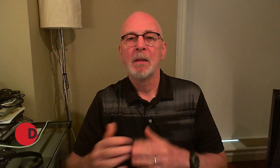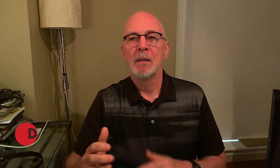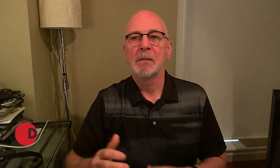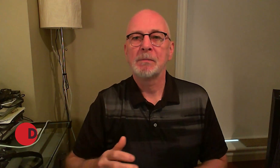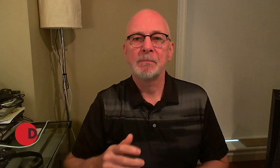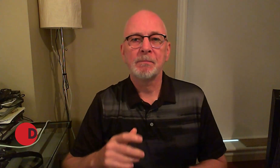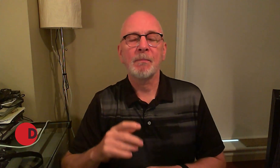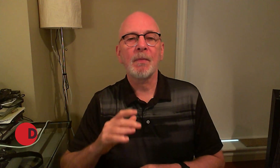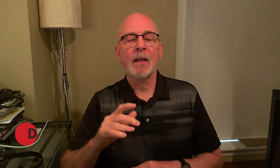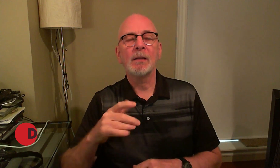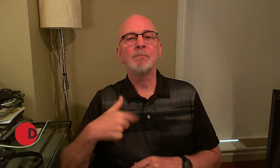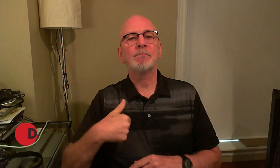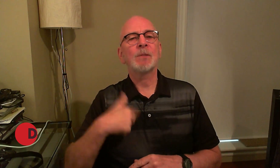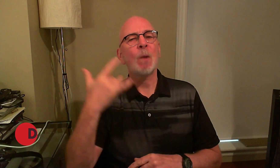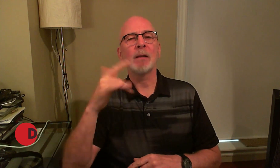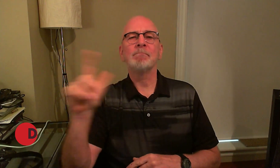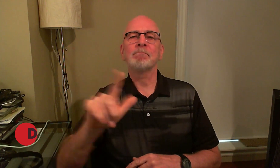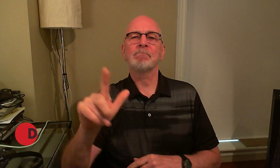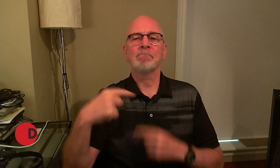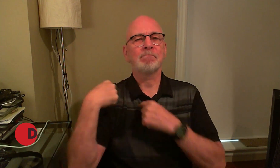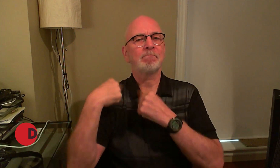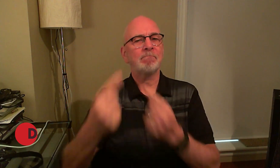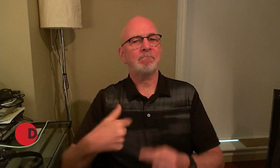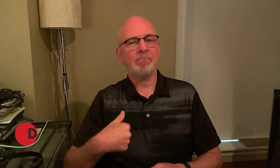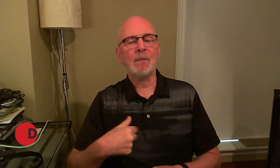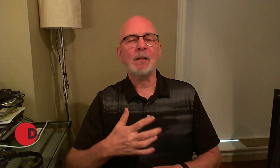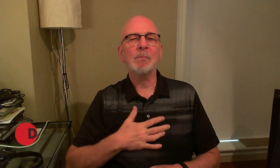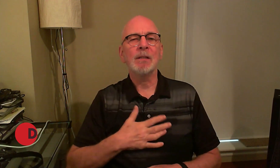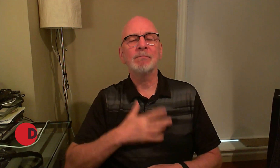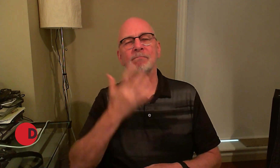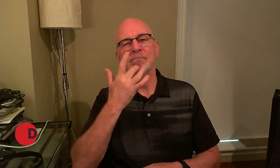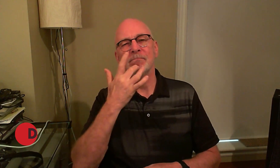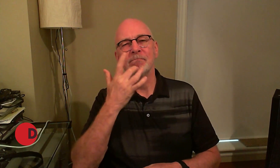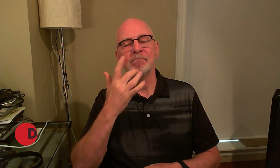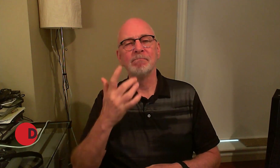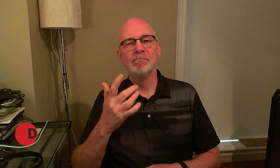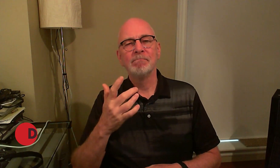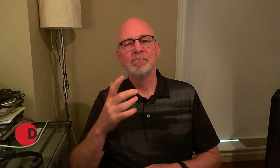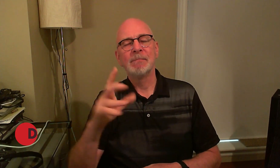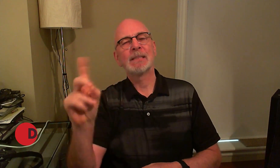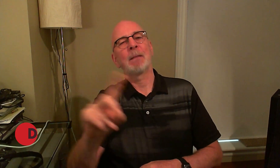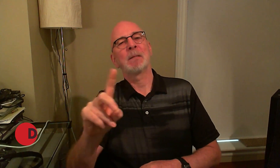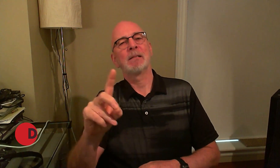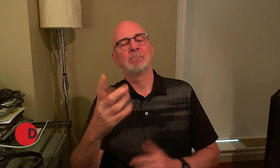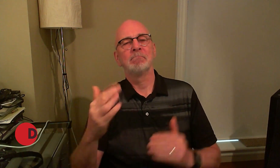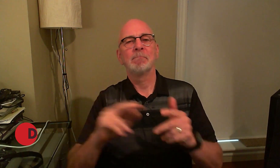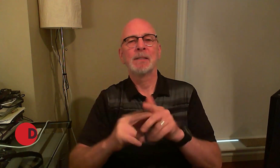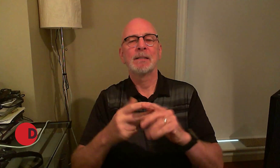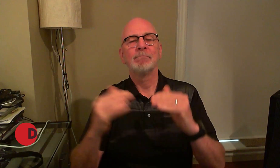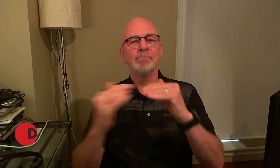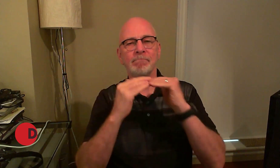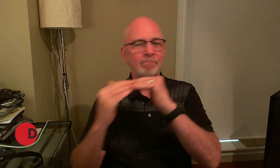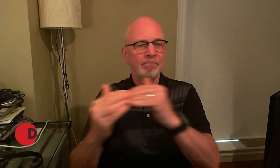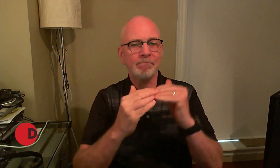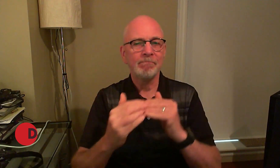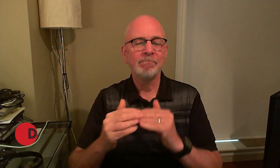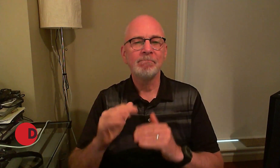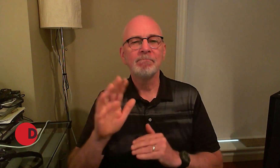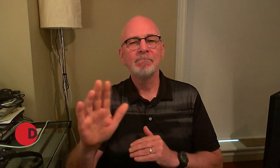Liberals. Why support Liberals? I prefer the democratic process. Meaning equal,